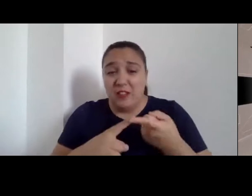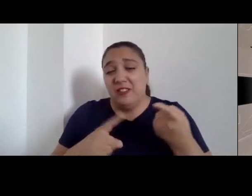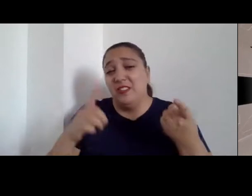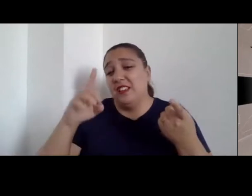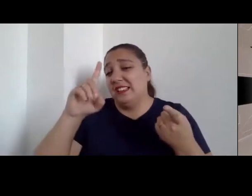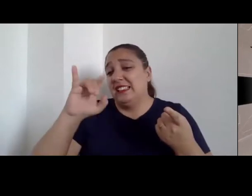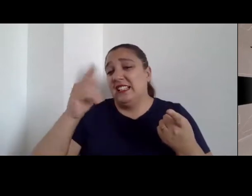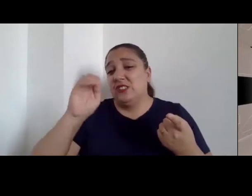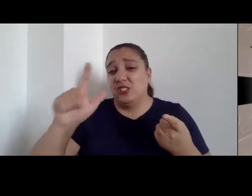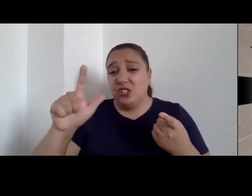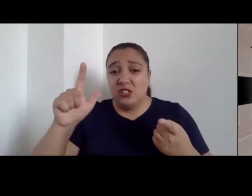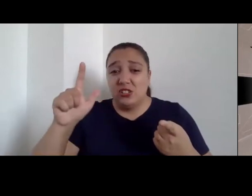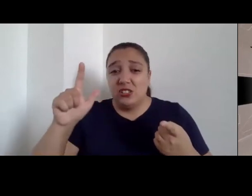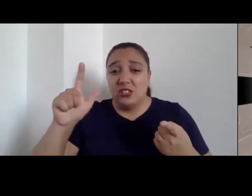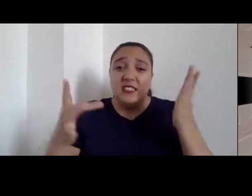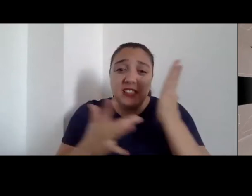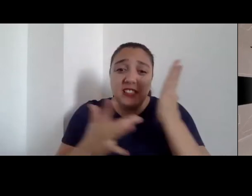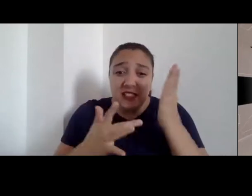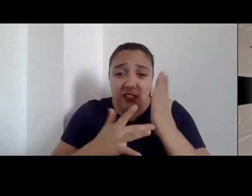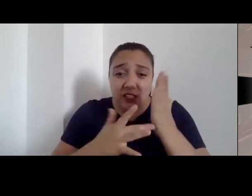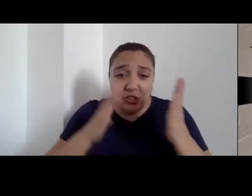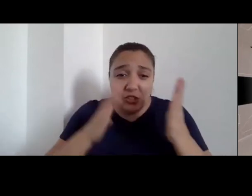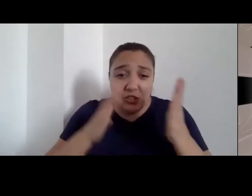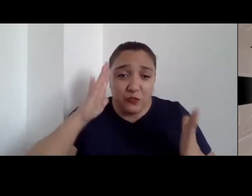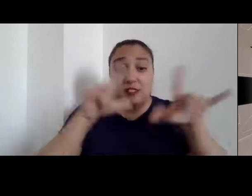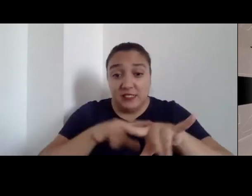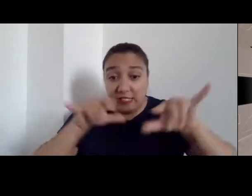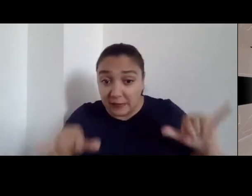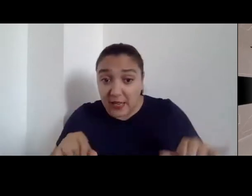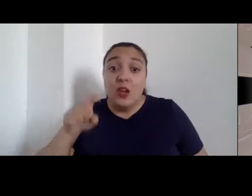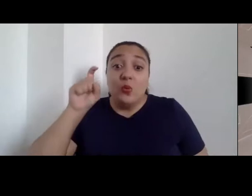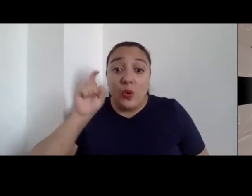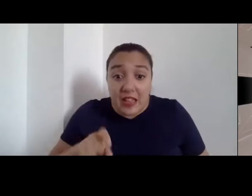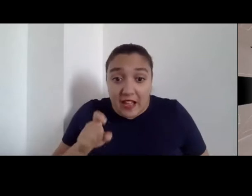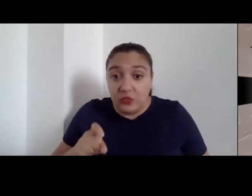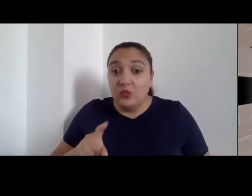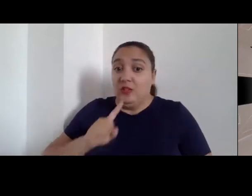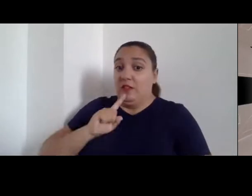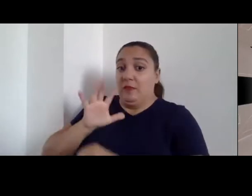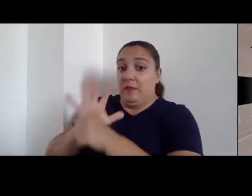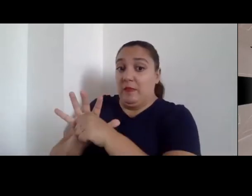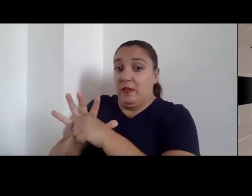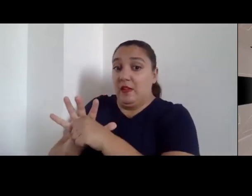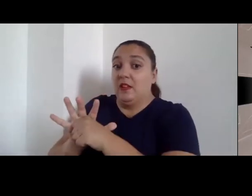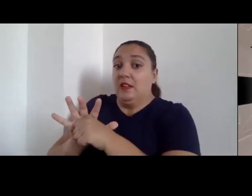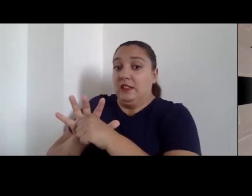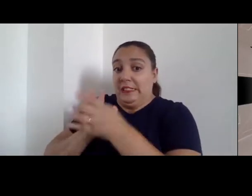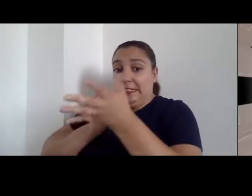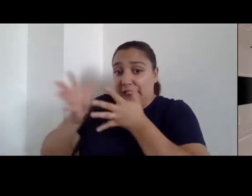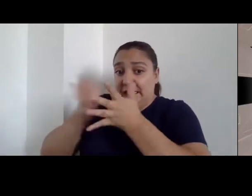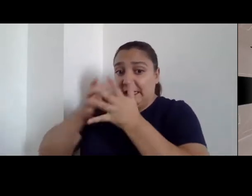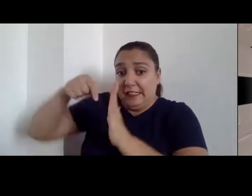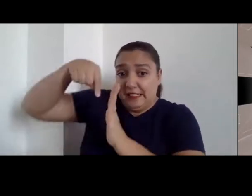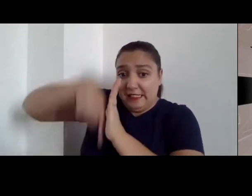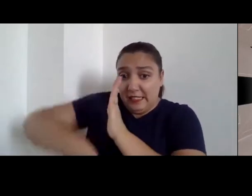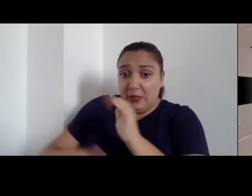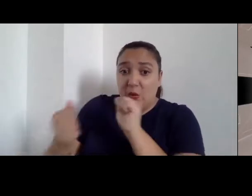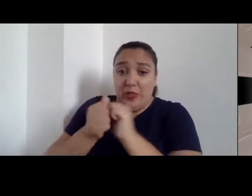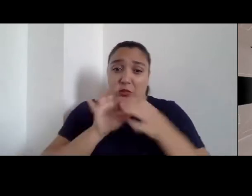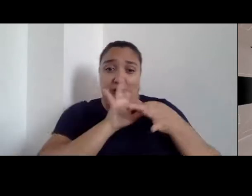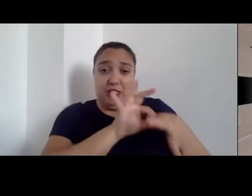steadfast commitment to engage deeply with the relationship between hegemony and aesthetics, lest we reiterate the gross violence of dance history.